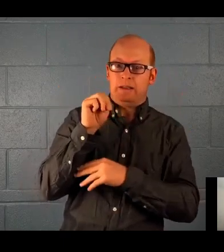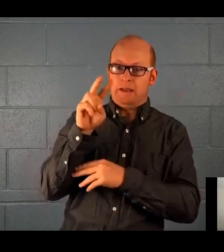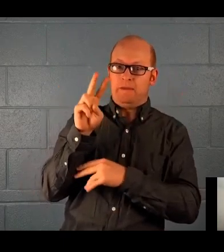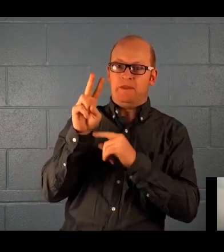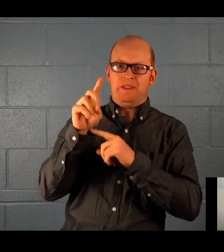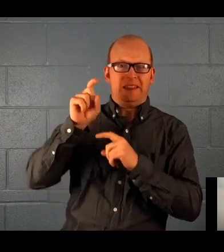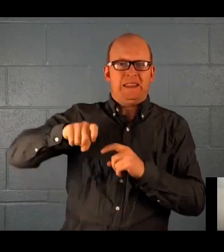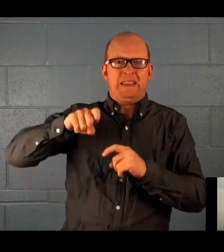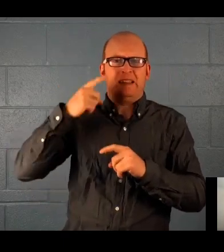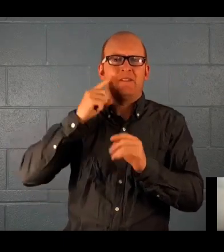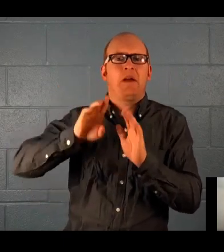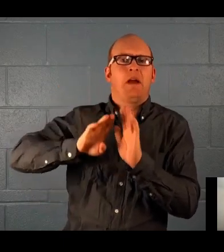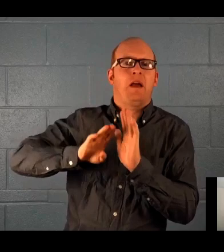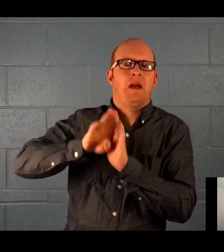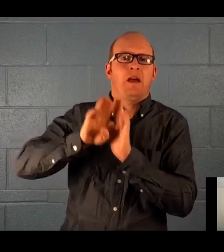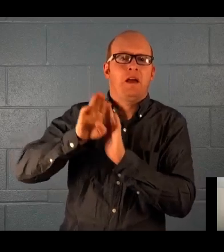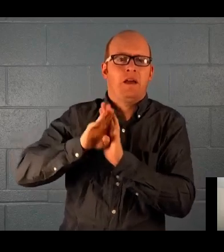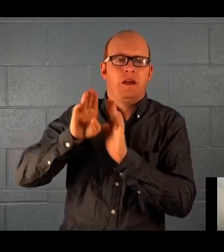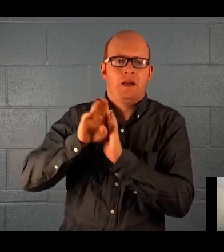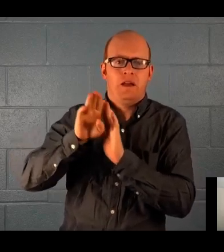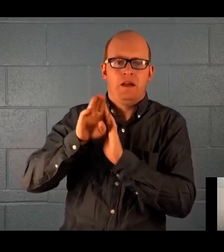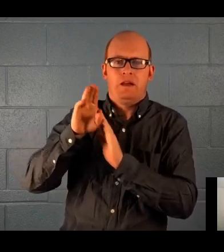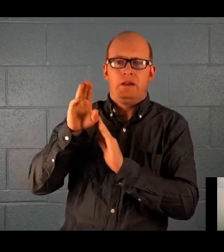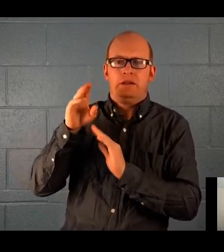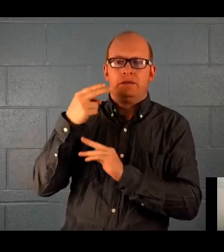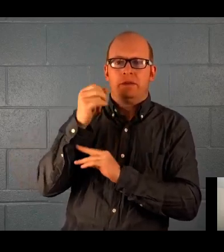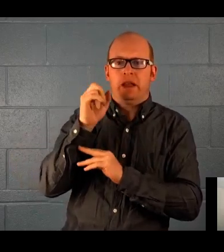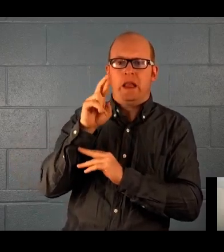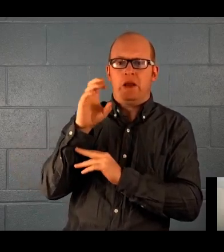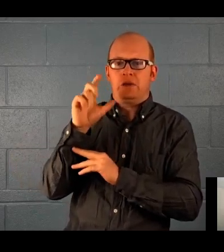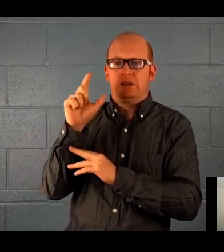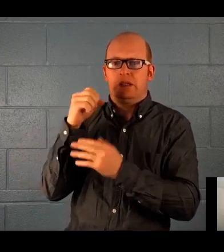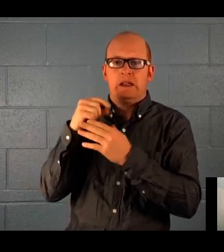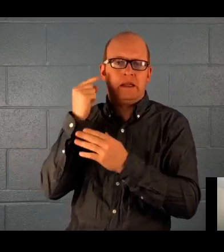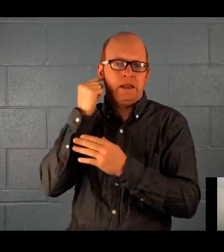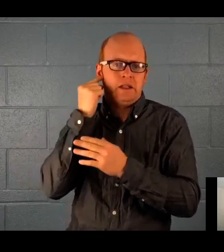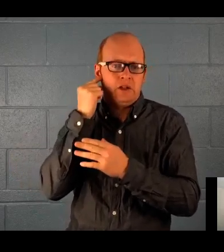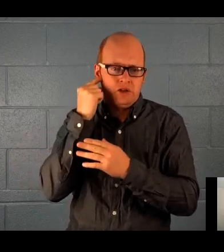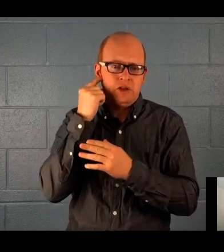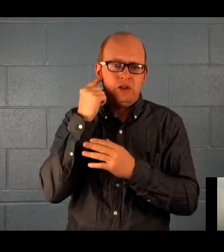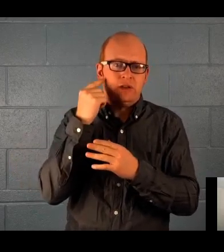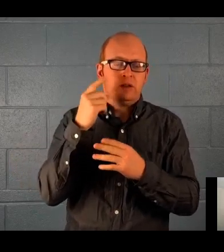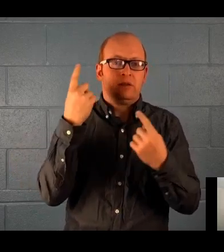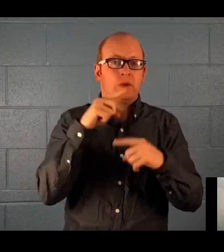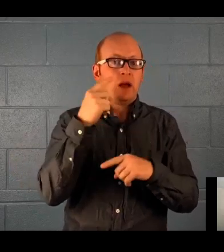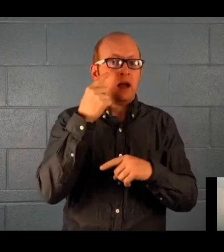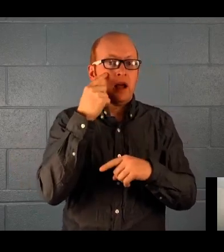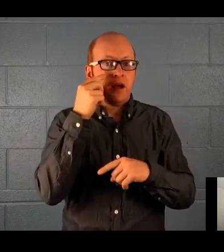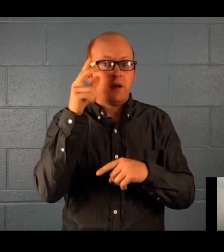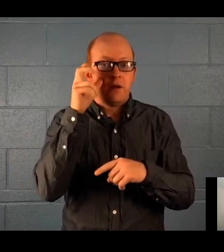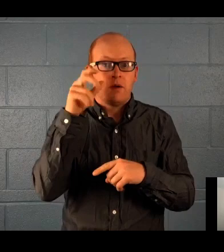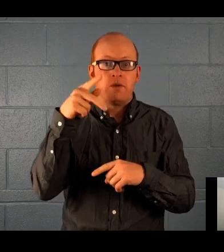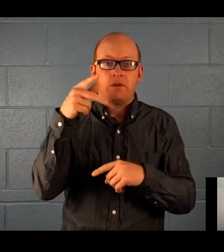important for the development of the hair cells of the inner ear. Whereas in photoreceptors, perhaps myosin VIIA